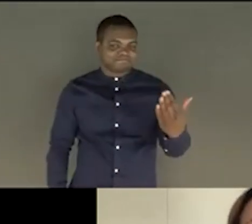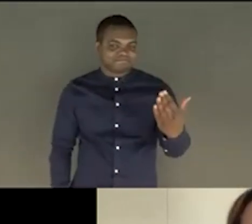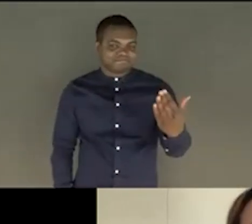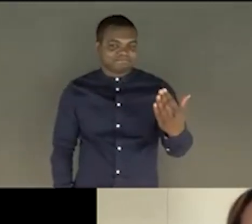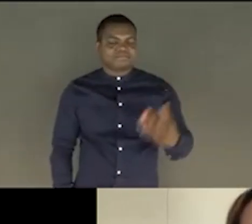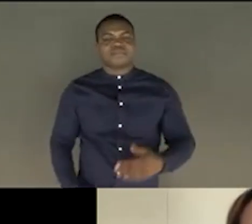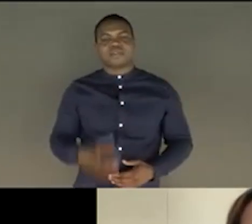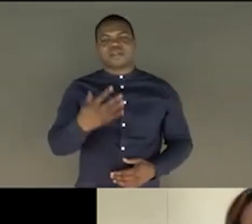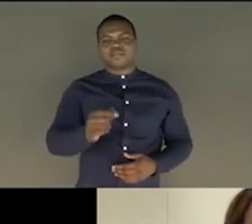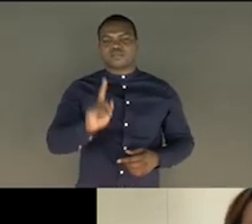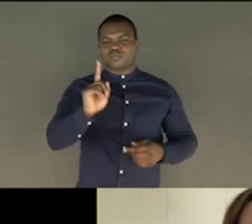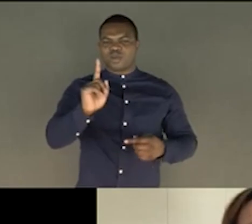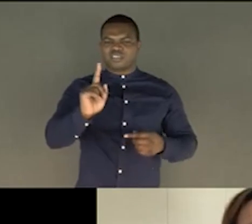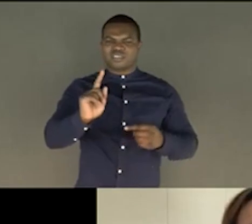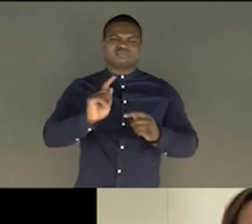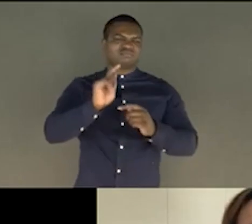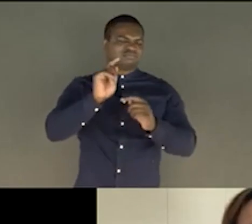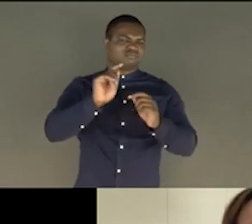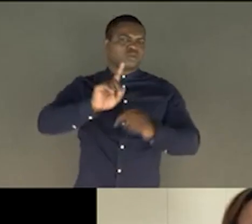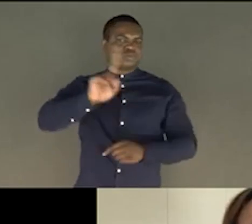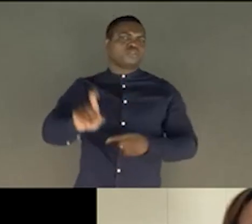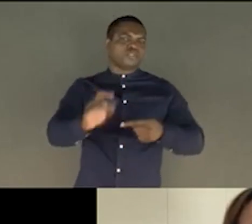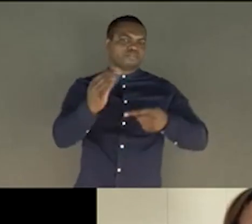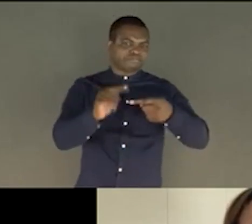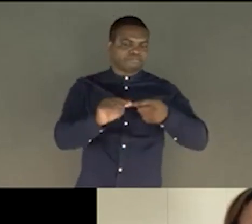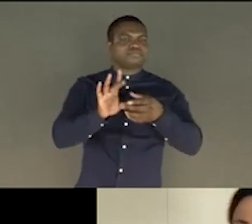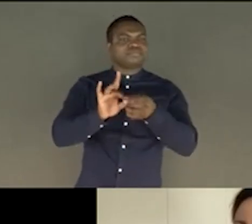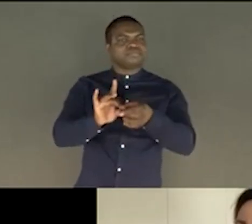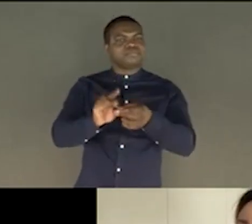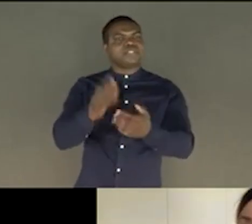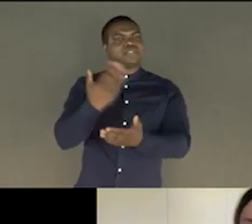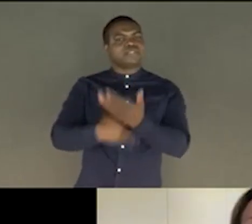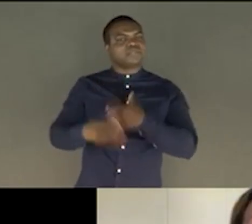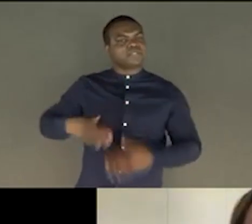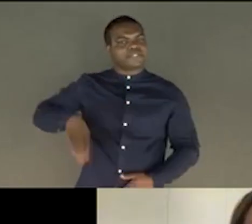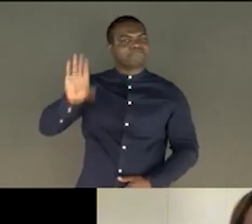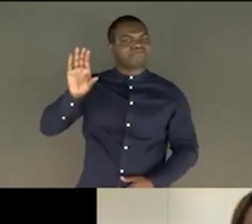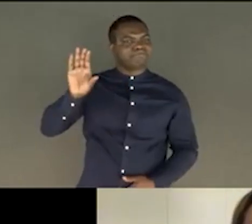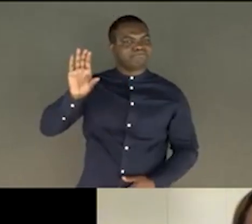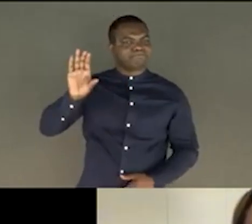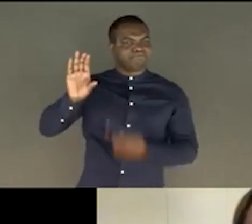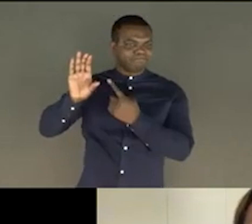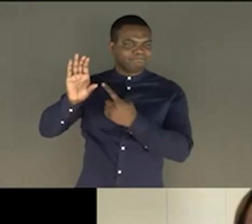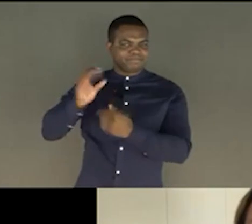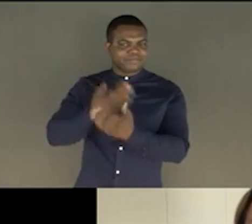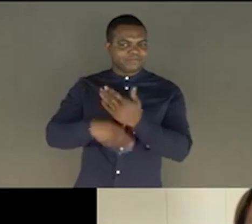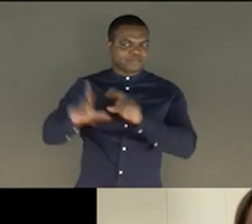Is that the card with the sunflower? With the sunflower? I don't think so, but I think.